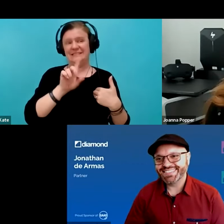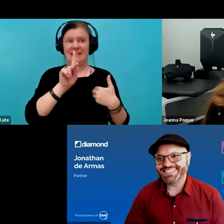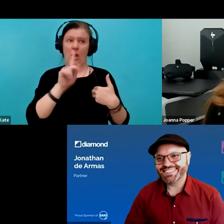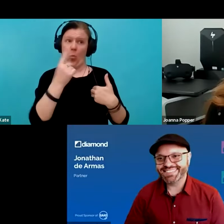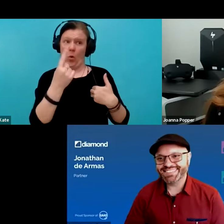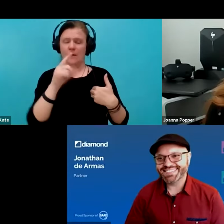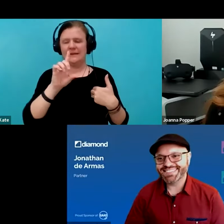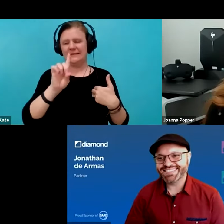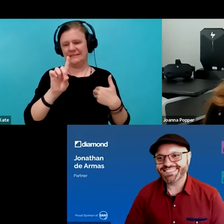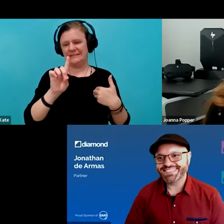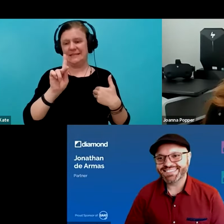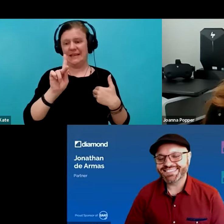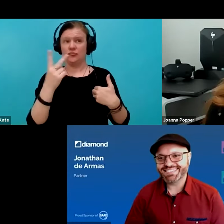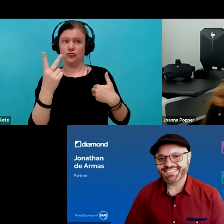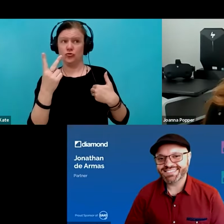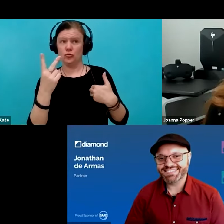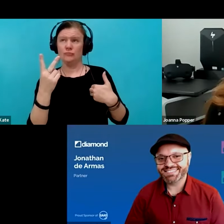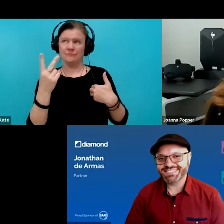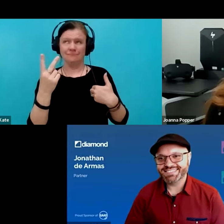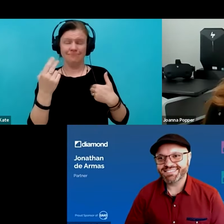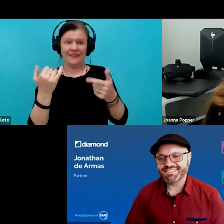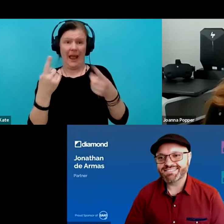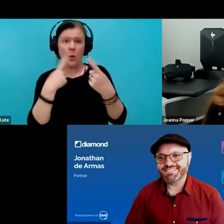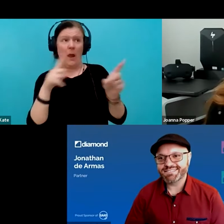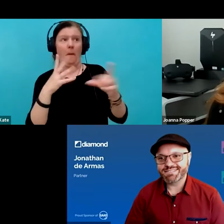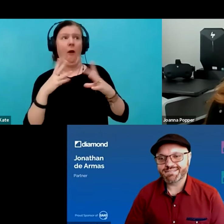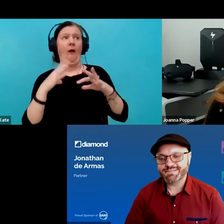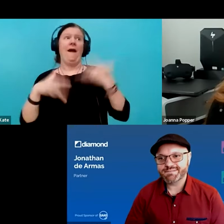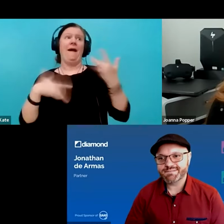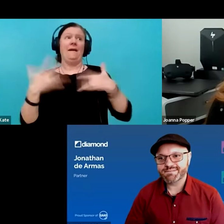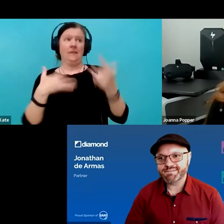time there's an announcement like that I get excited. Have you noticed a